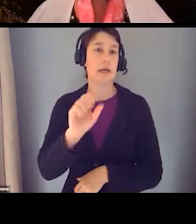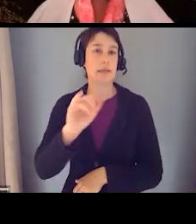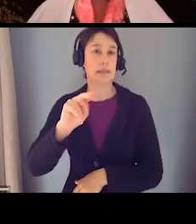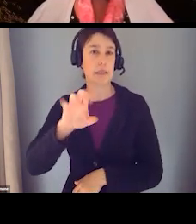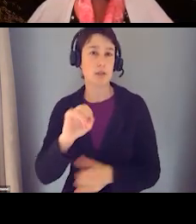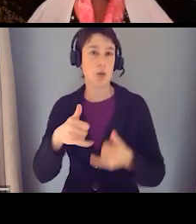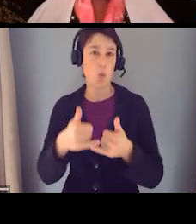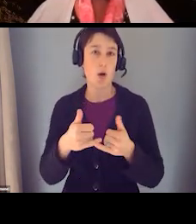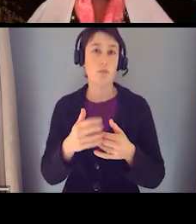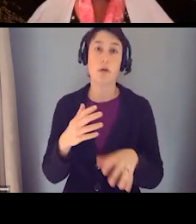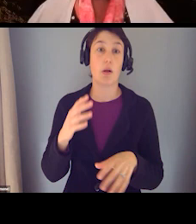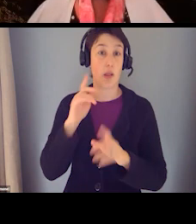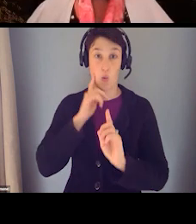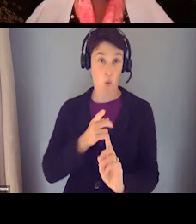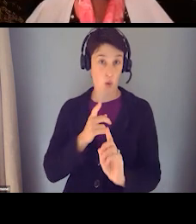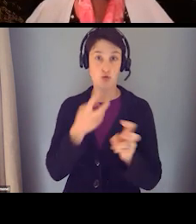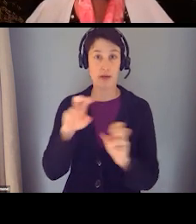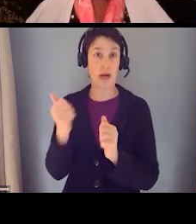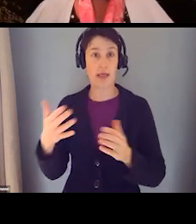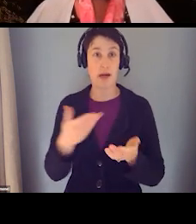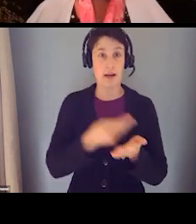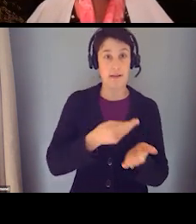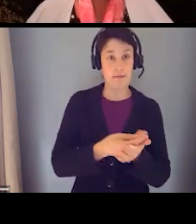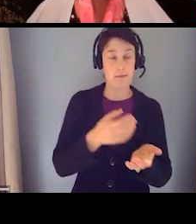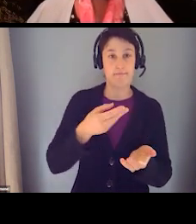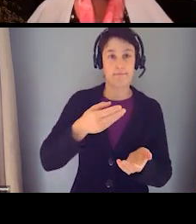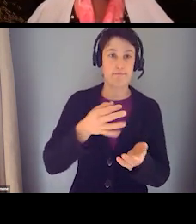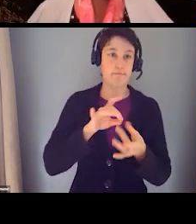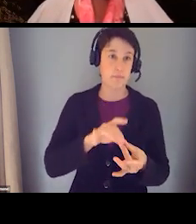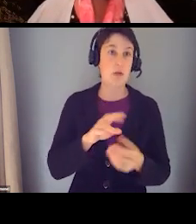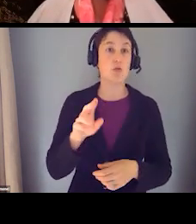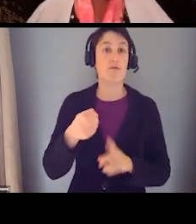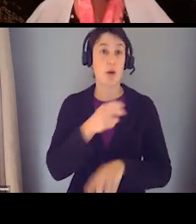from NSF to the grantee for them to carry out a public purpose.